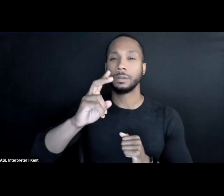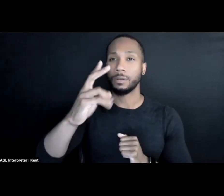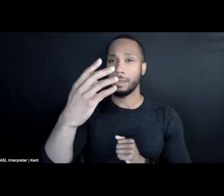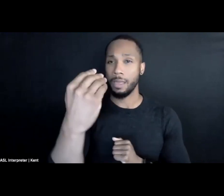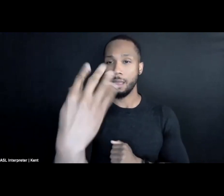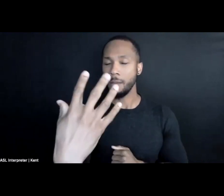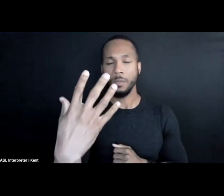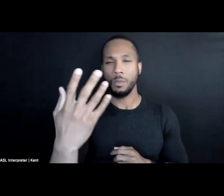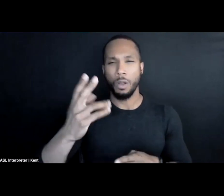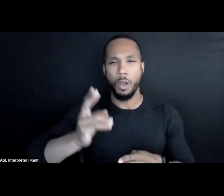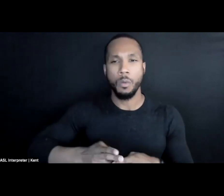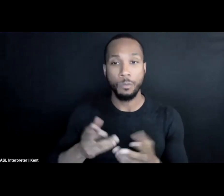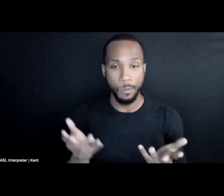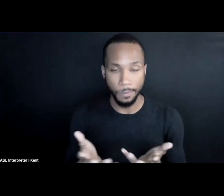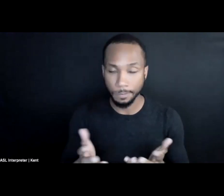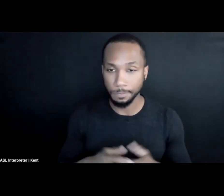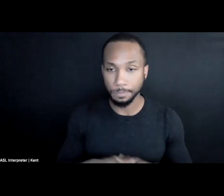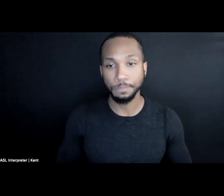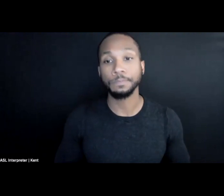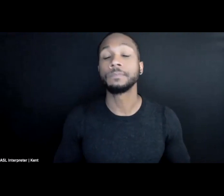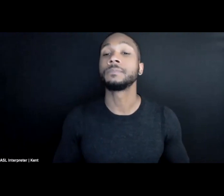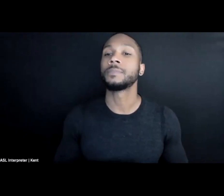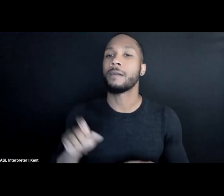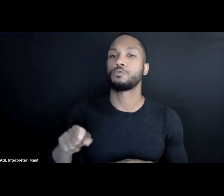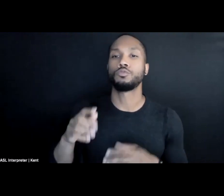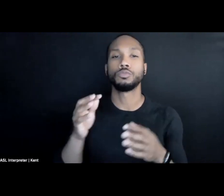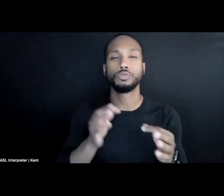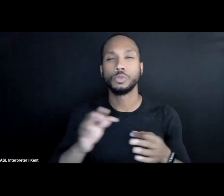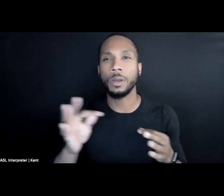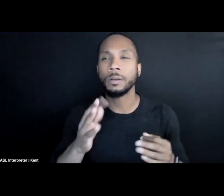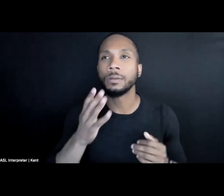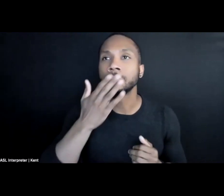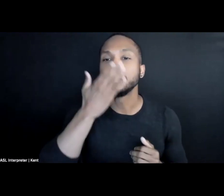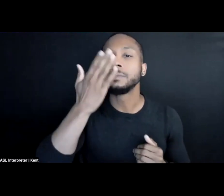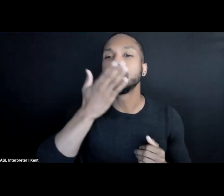I have to describe The notes of